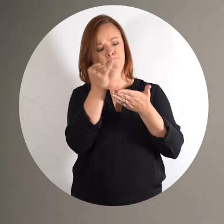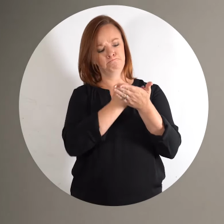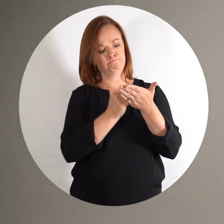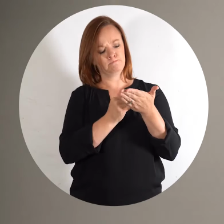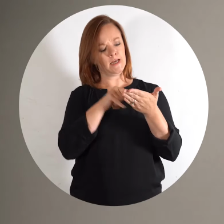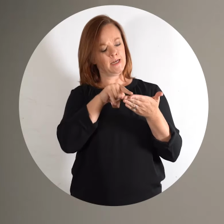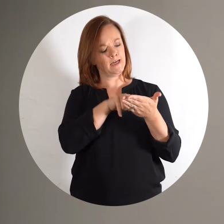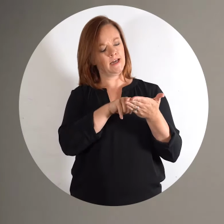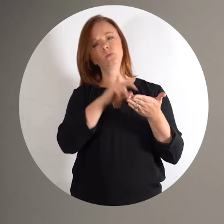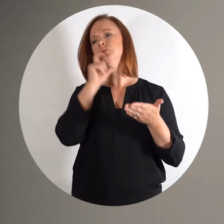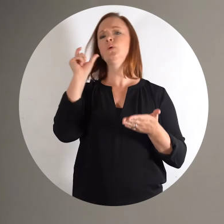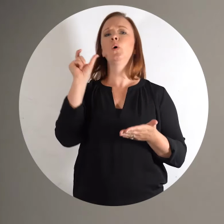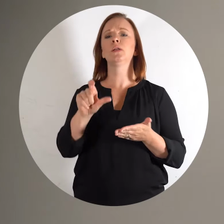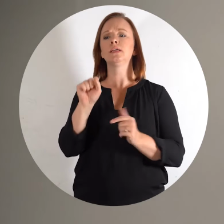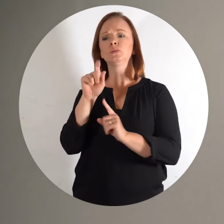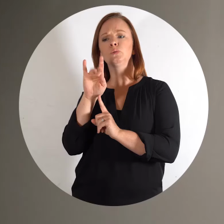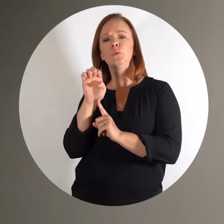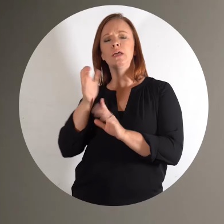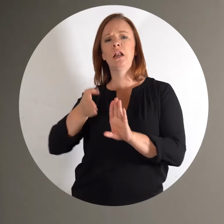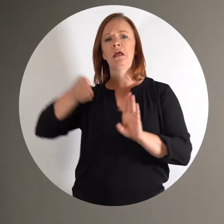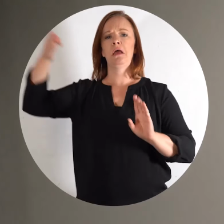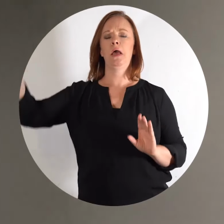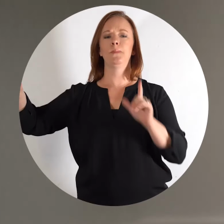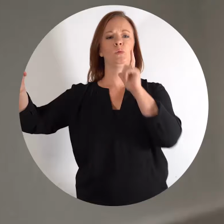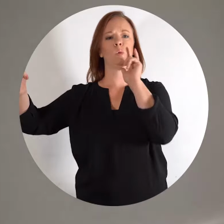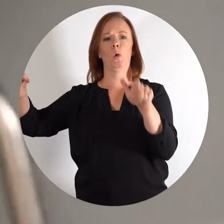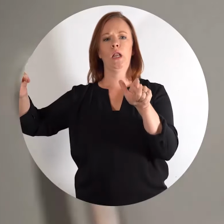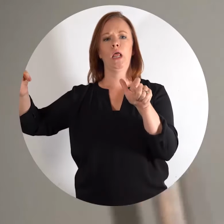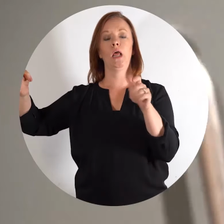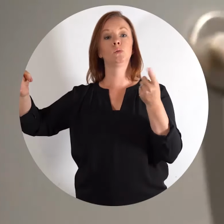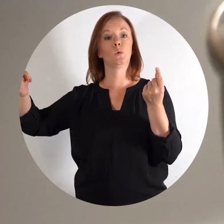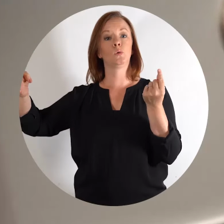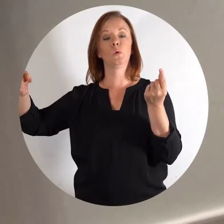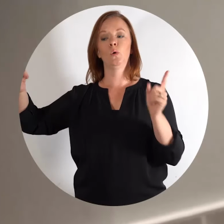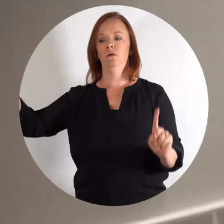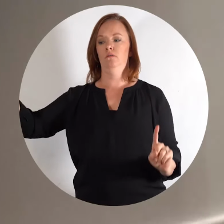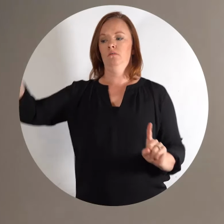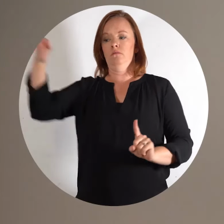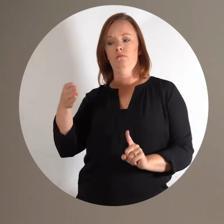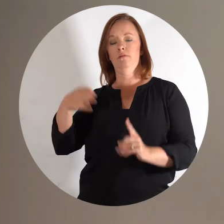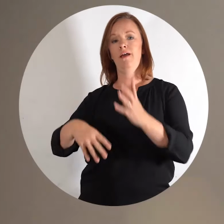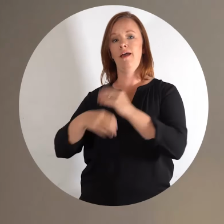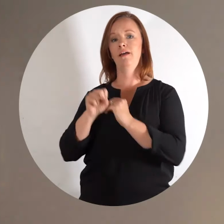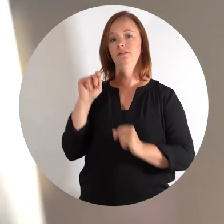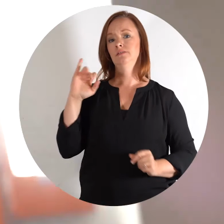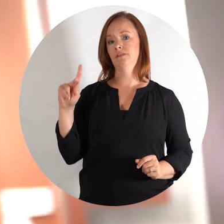you know what, we don't need all that space in the suite. We then pushed back and created a new sink